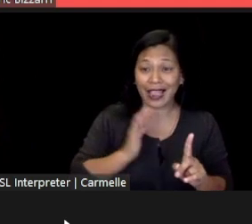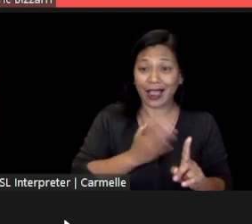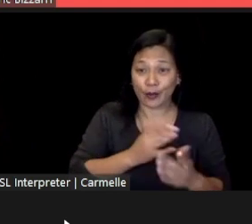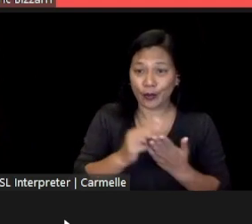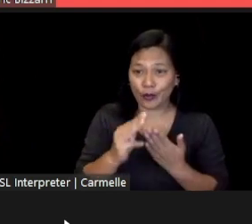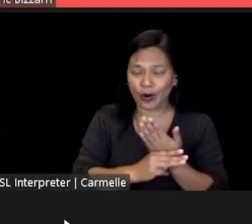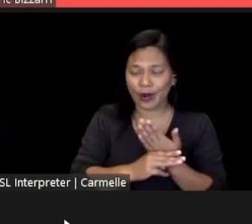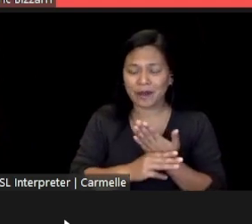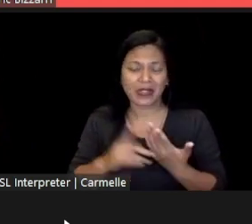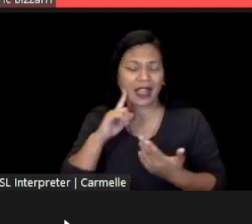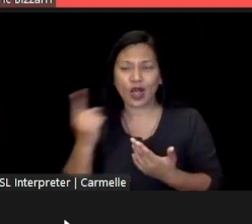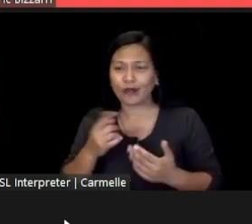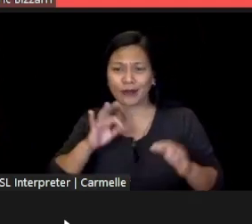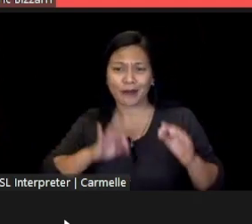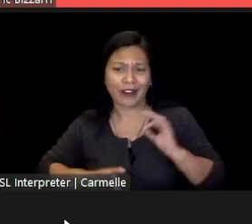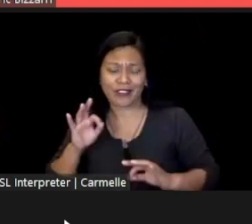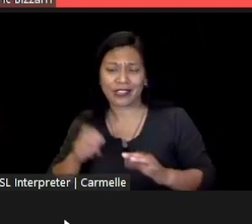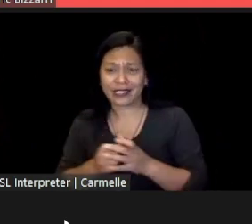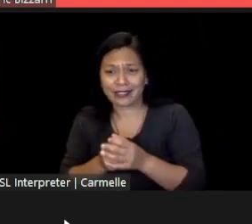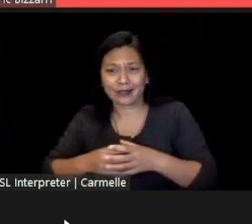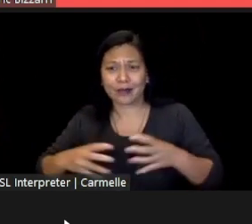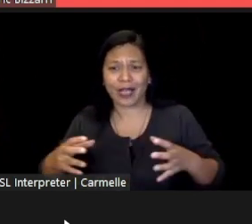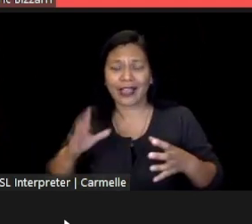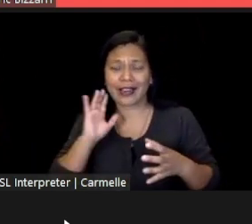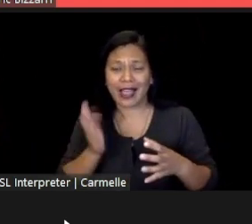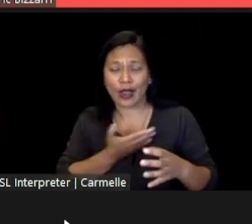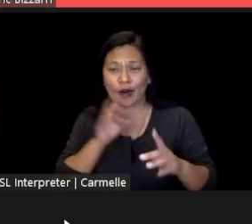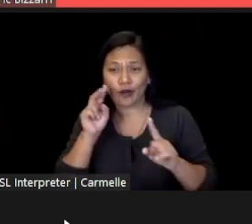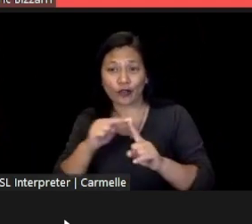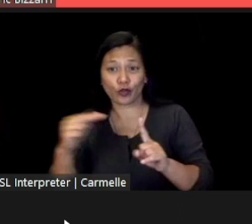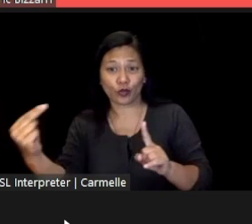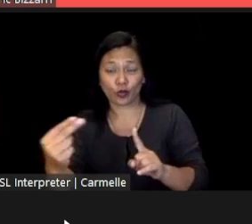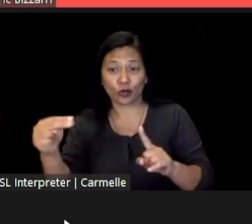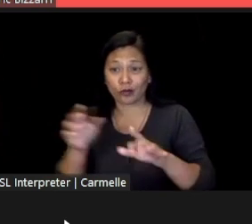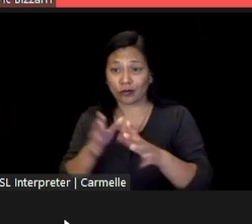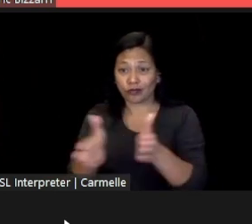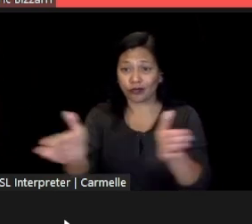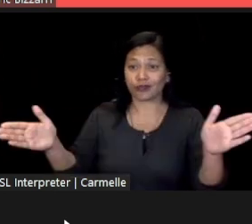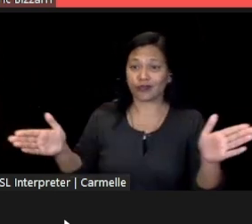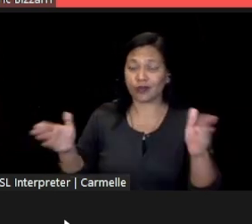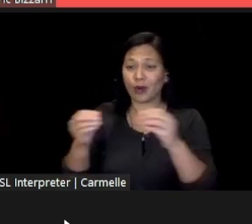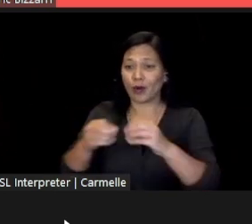I think it's always great to kind of expand our horizons as a funder, just to see if there's anything